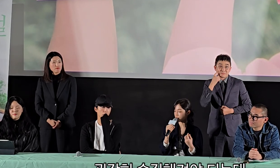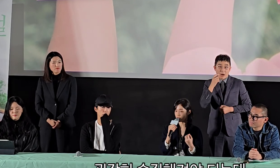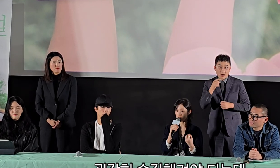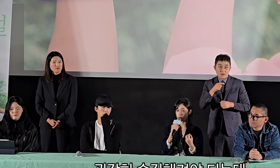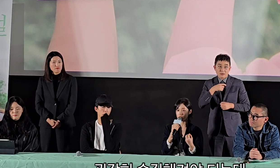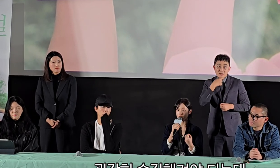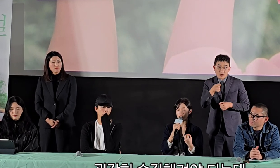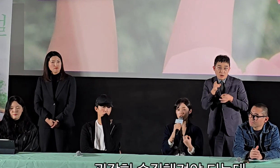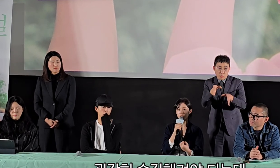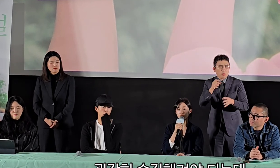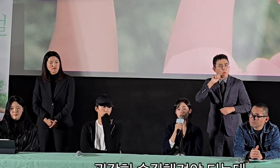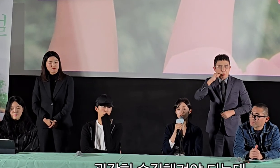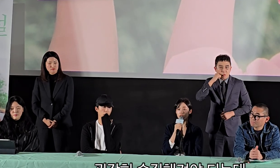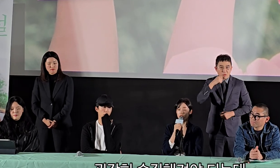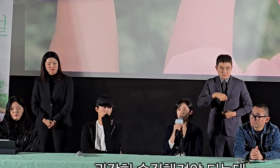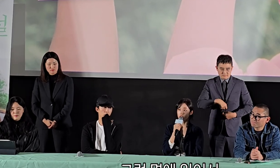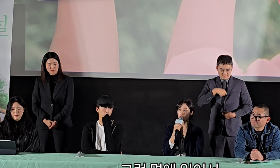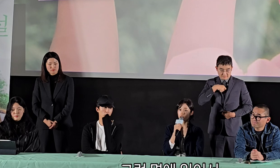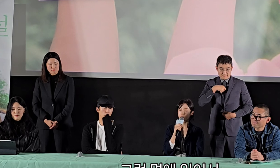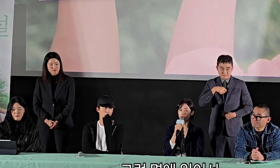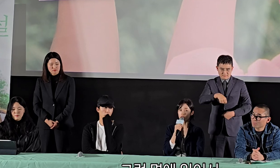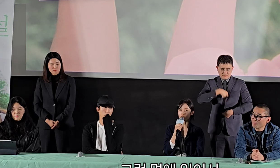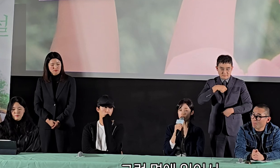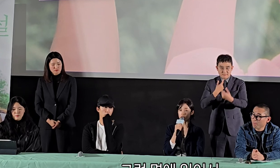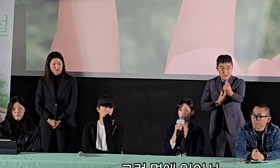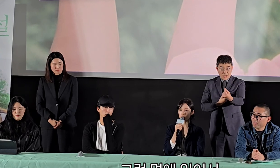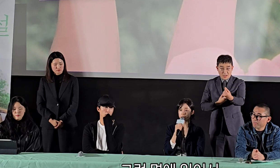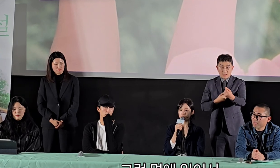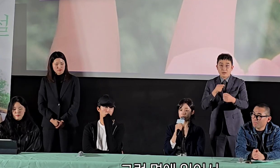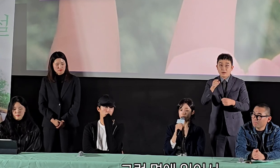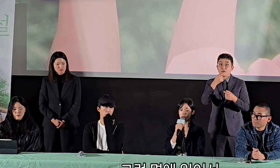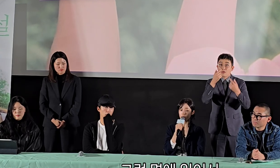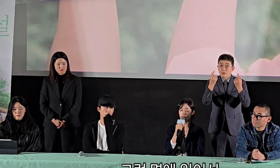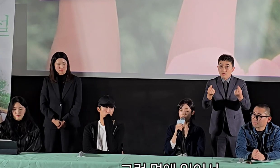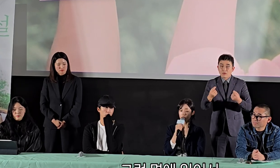You have to be very honest when you sign, so I think there was an appeal